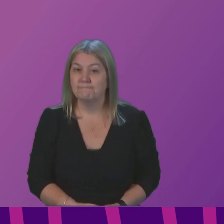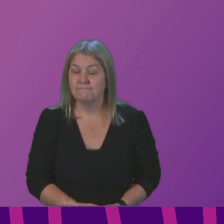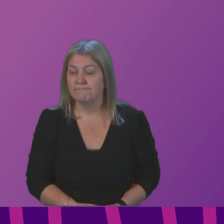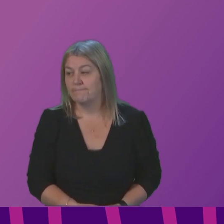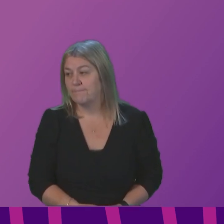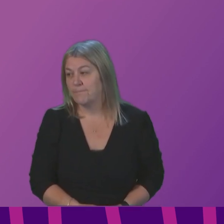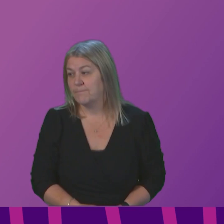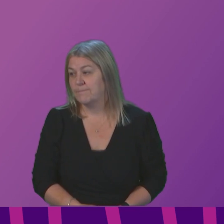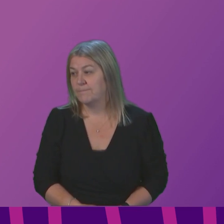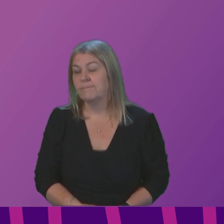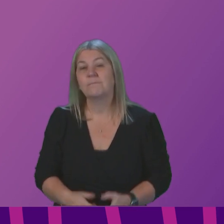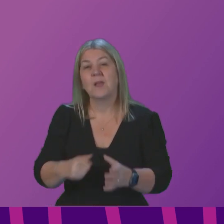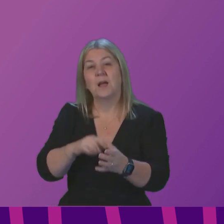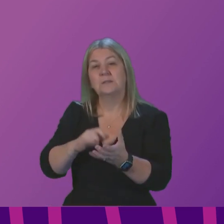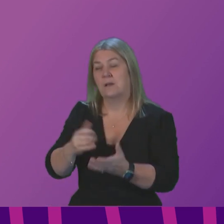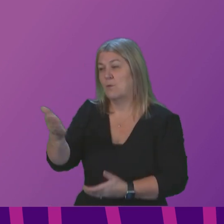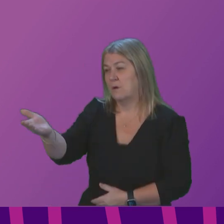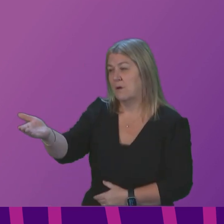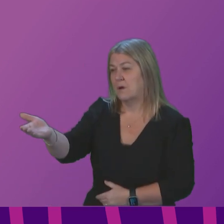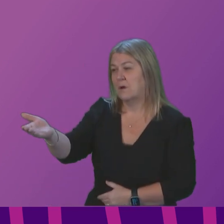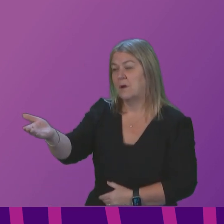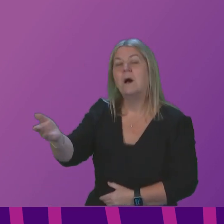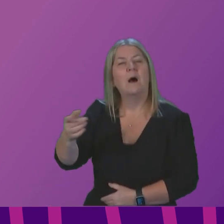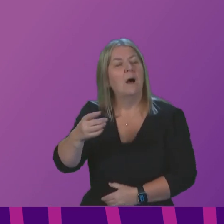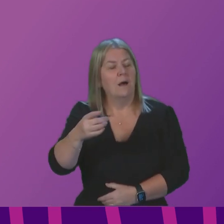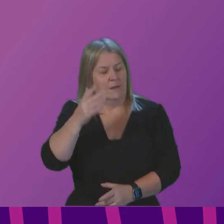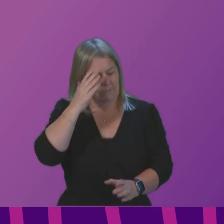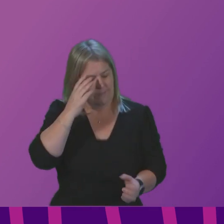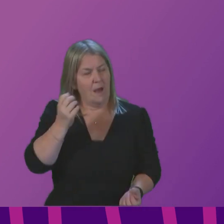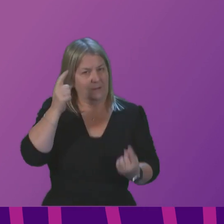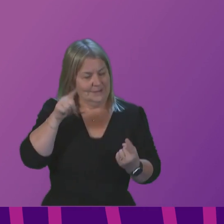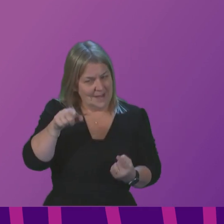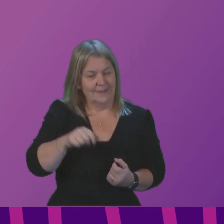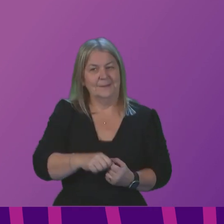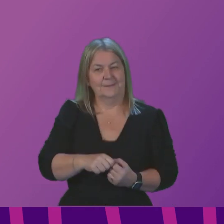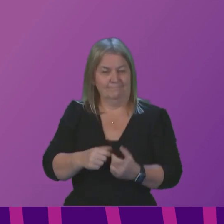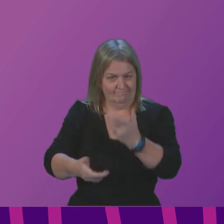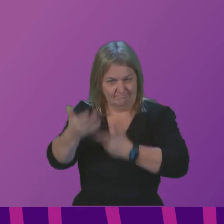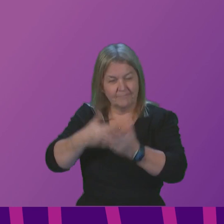I accept what the First Minister says, but I note that she dodged the question altogether about the leadership of the health board in Glasgow.